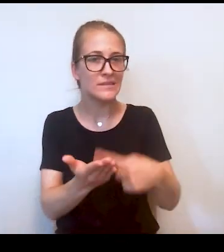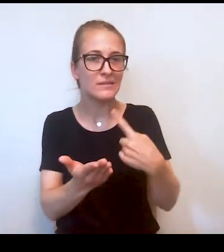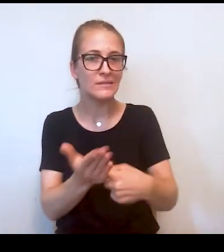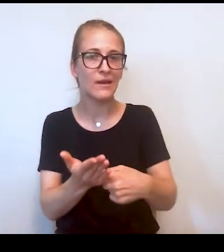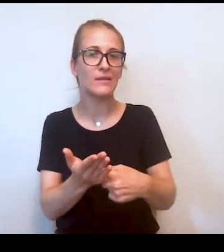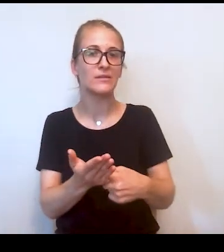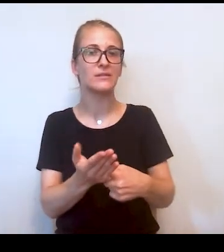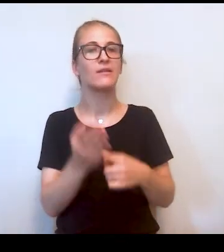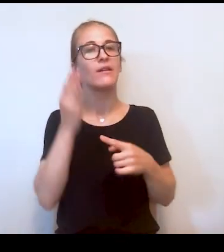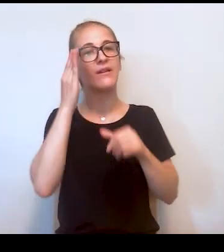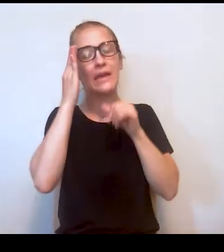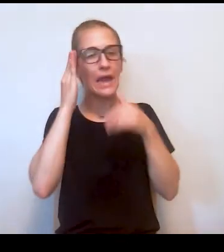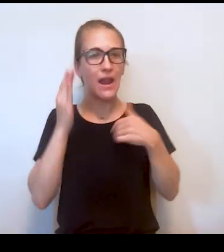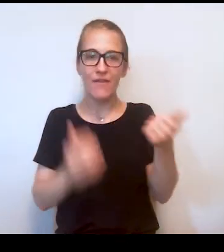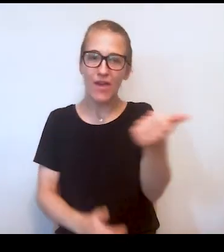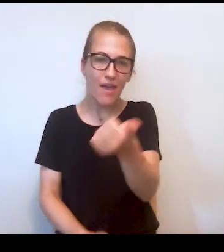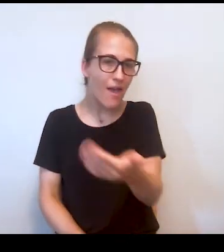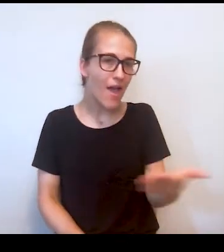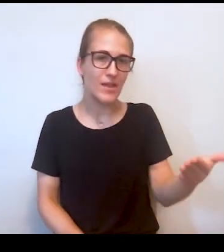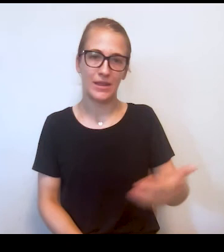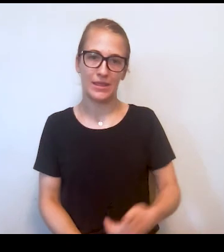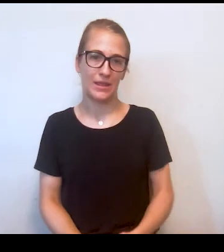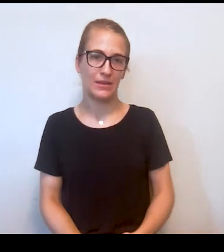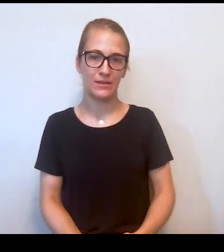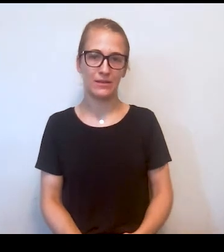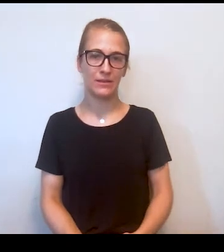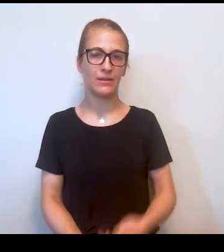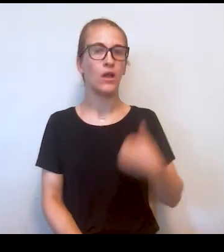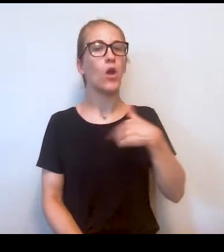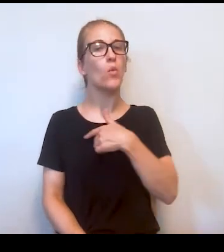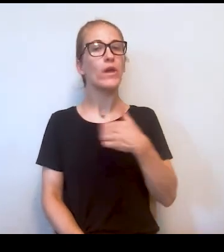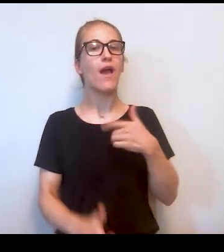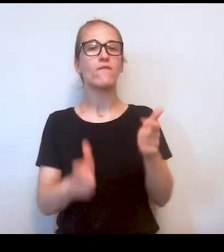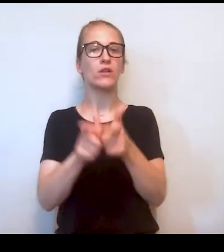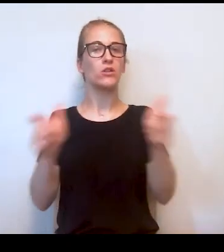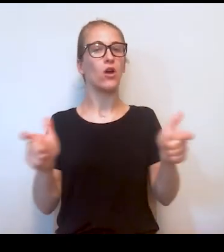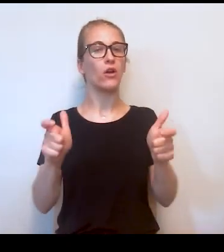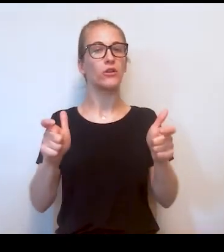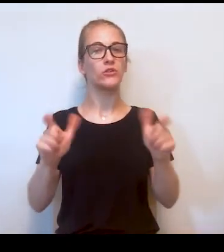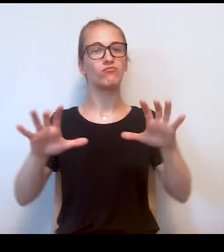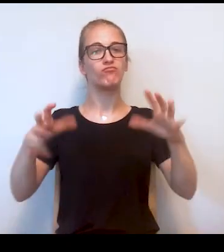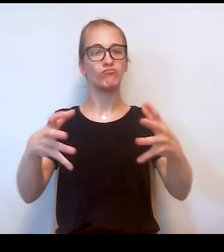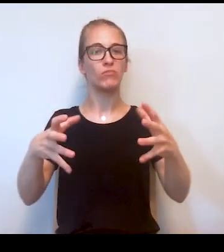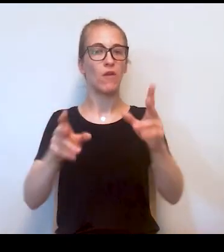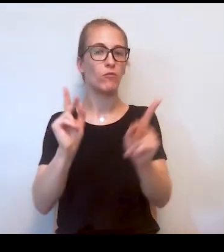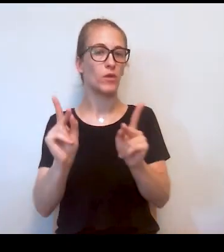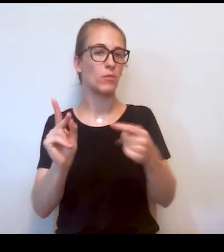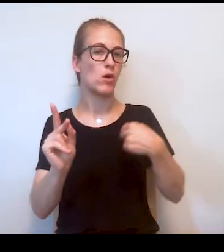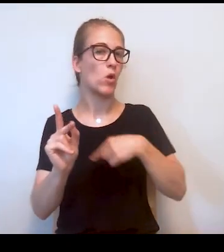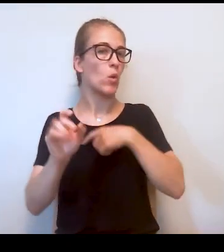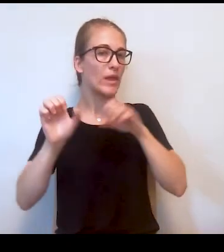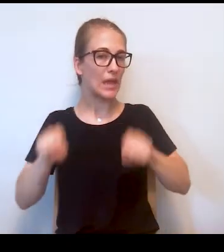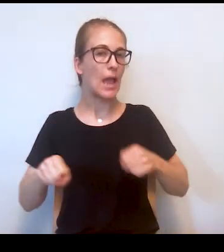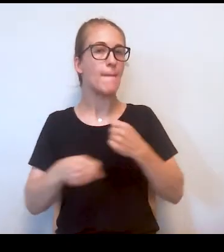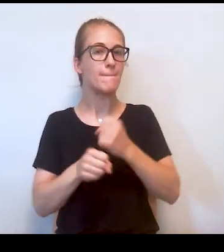to where we could actually make different decisions and implement them and, still, it would be profitable